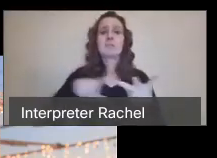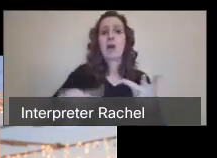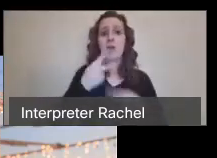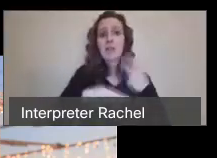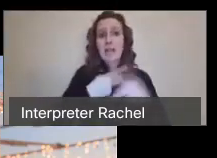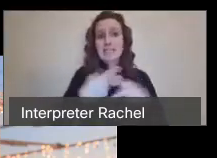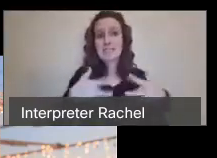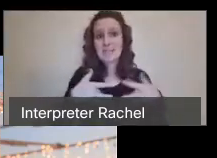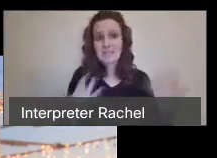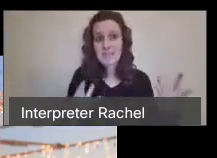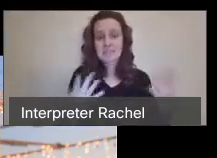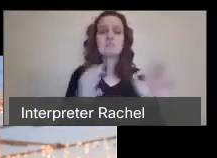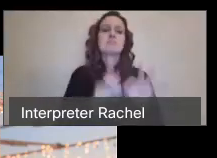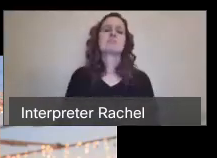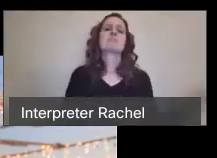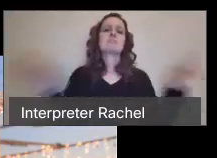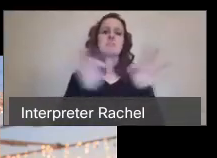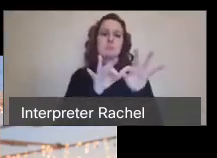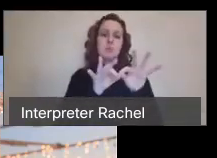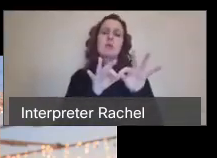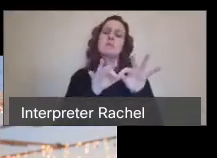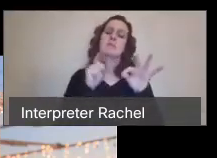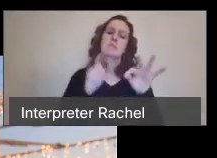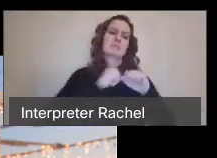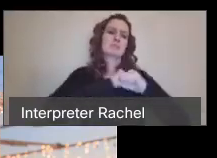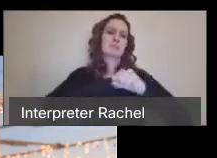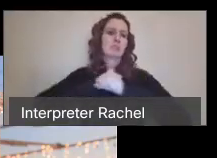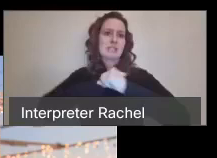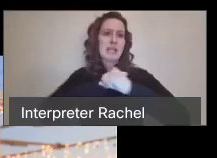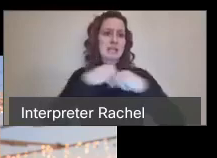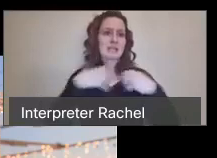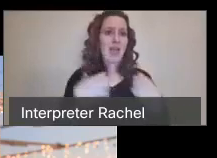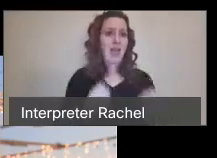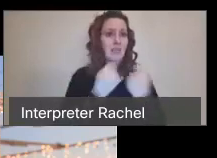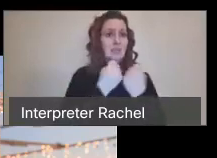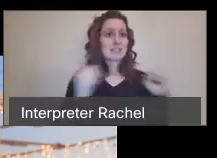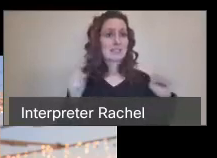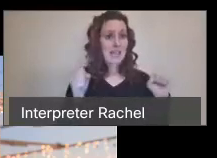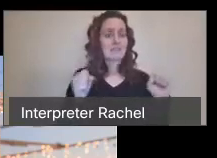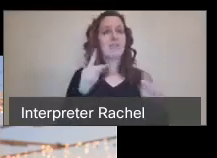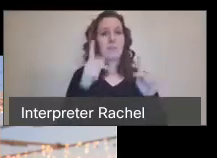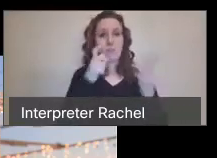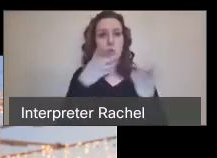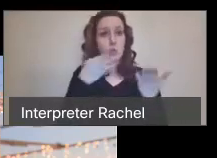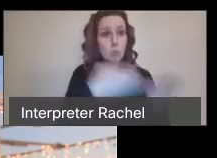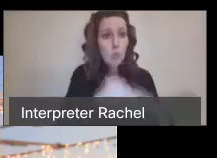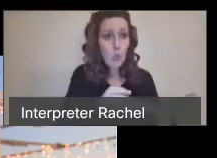are done in a way that will protect the health and safety of those in attendance, those who are